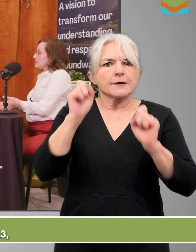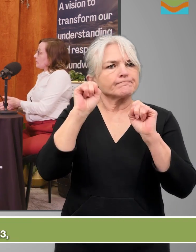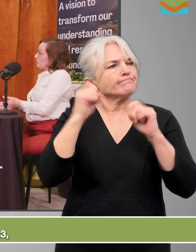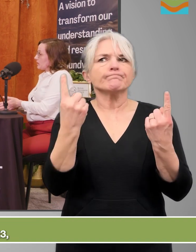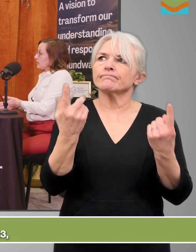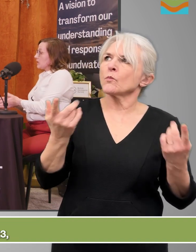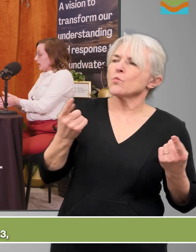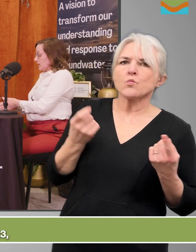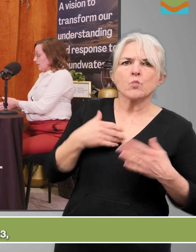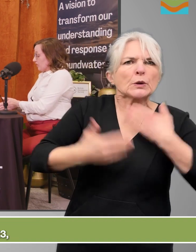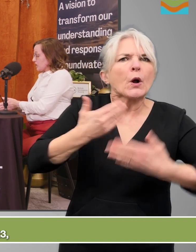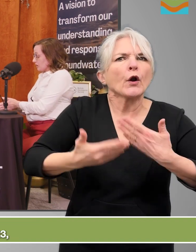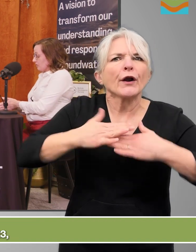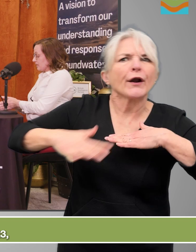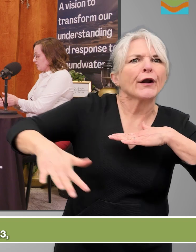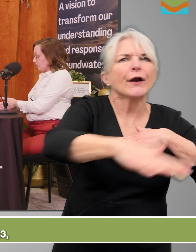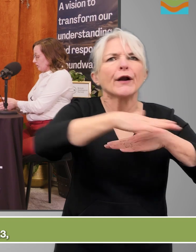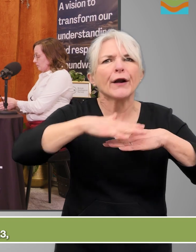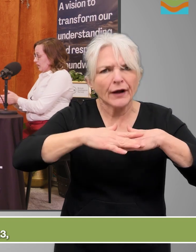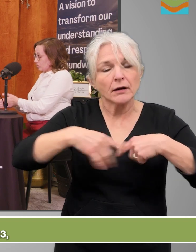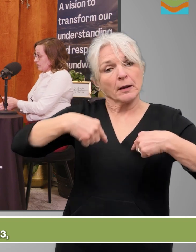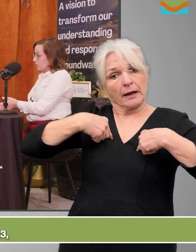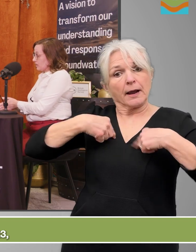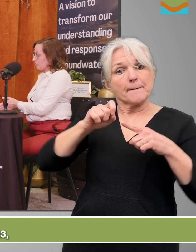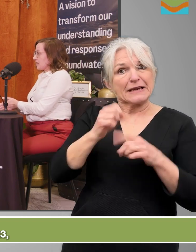don't we? And the Innovation Festival in 2023,